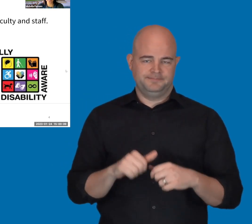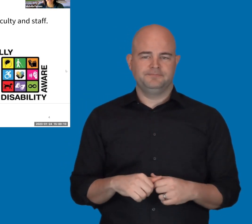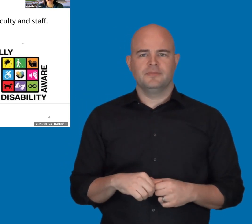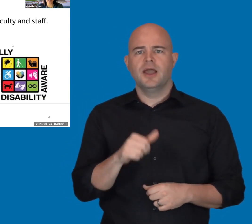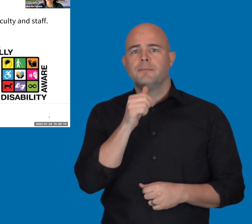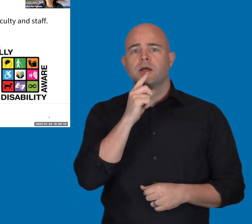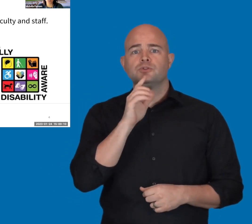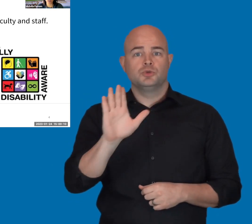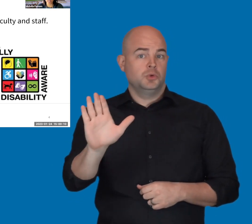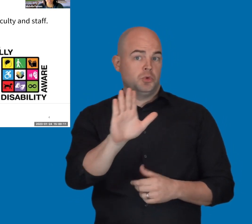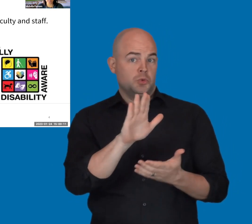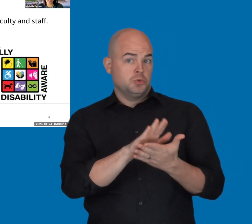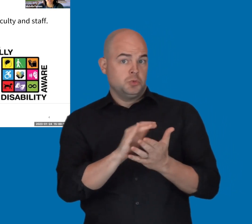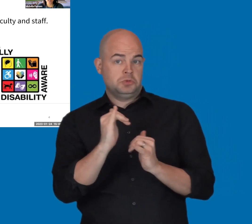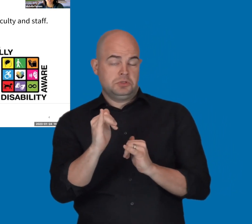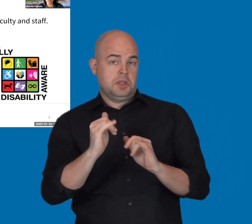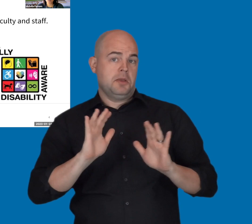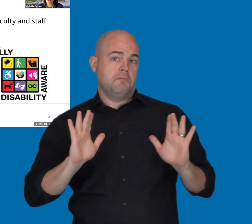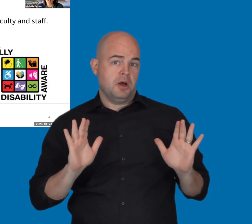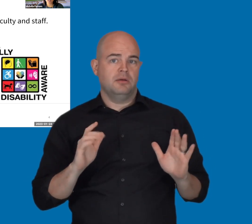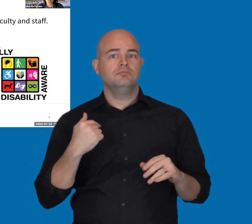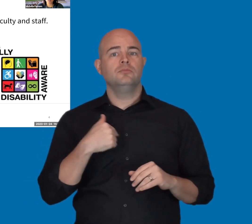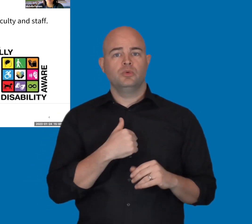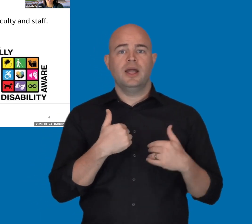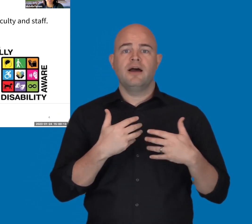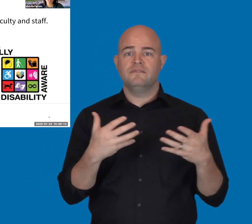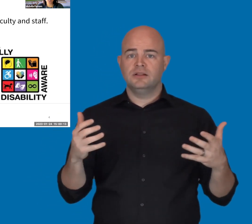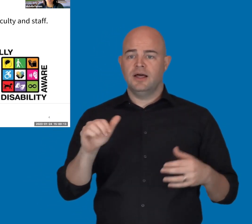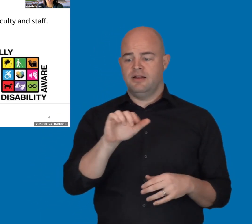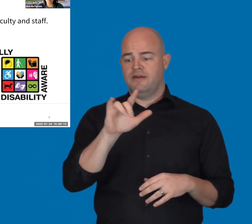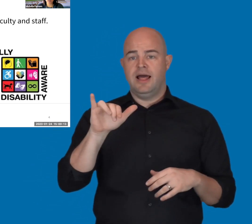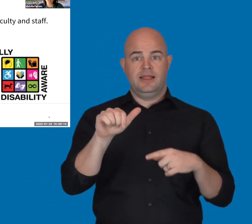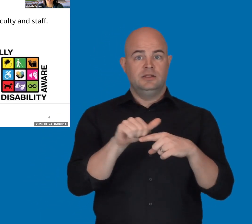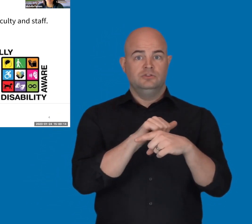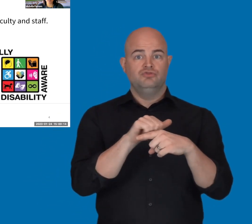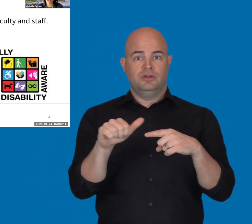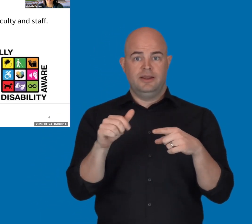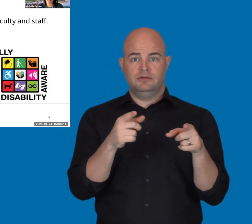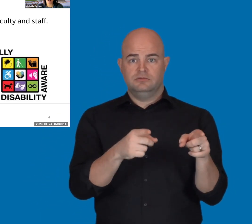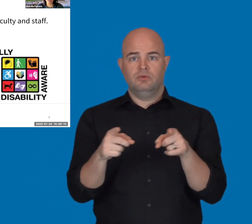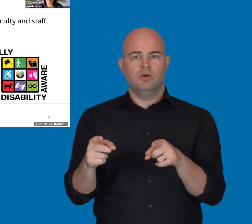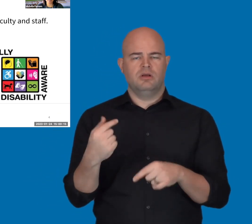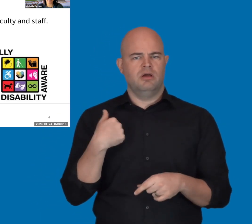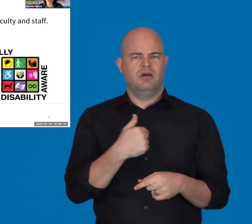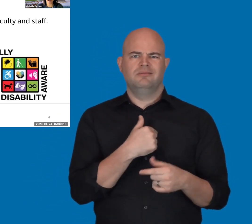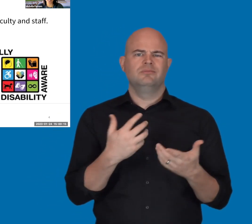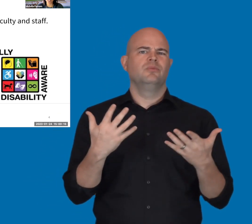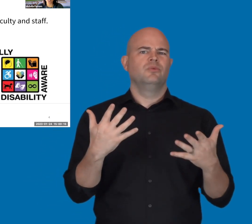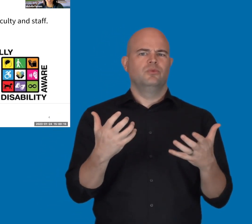Examples included in the workshop highlight a few of the efforts we're presently engaged in.